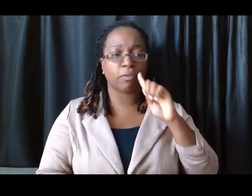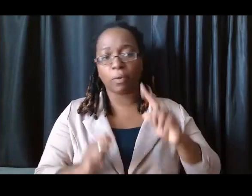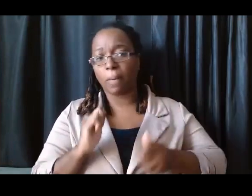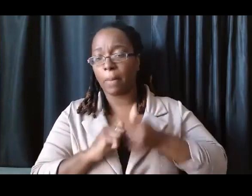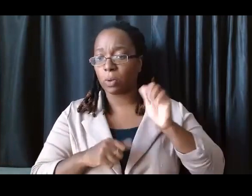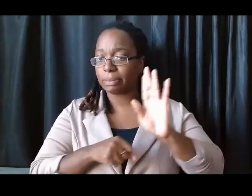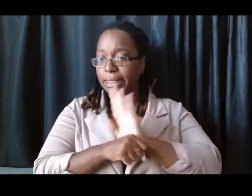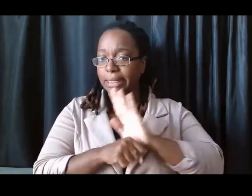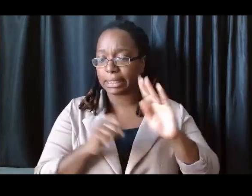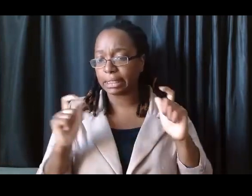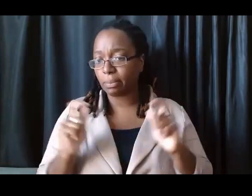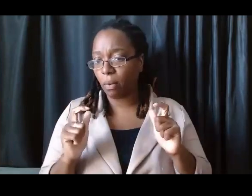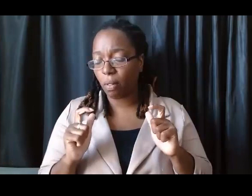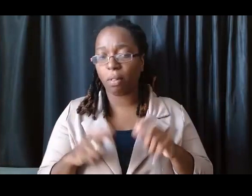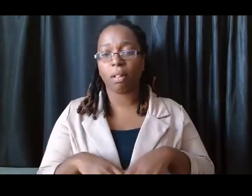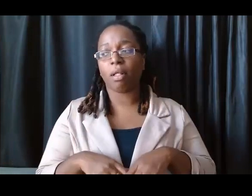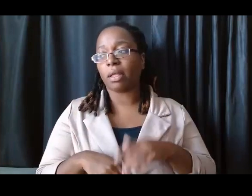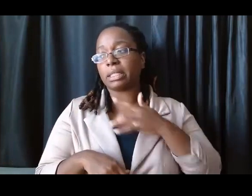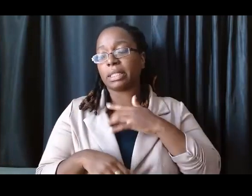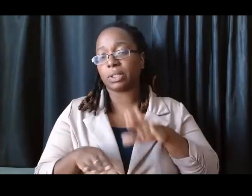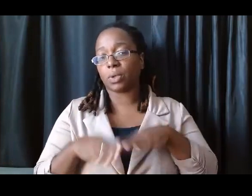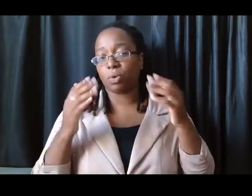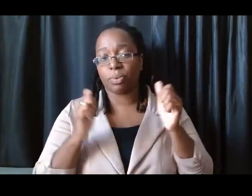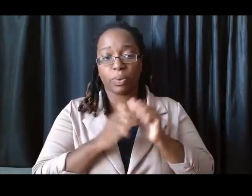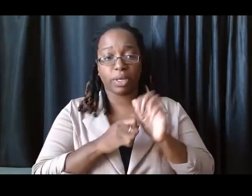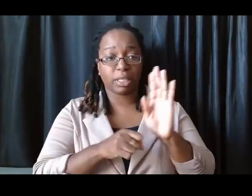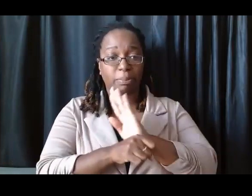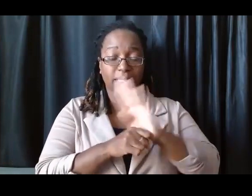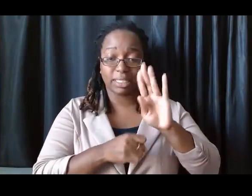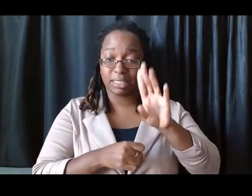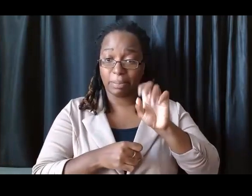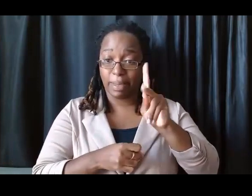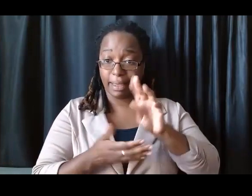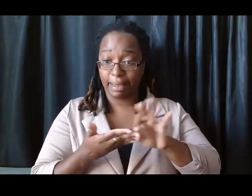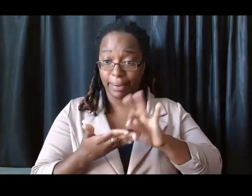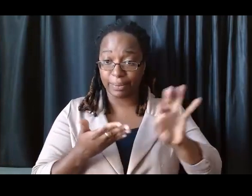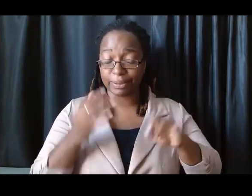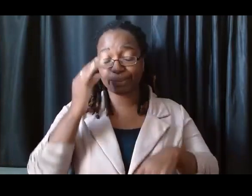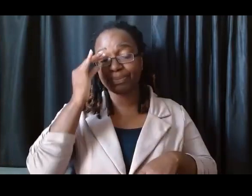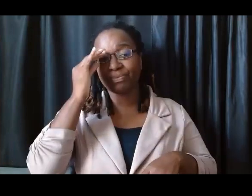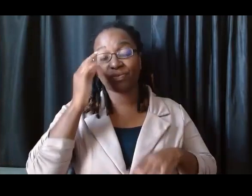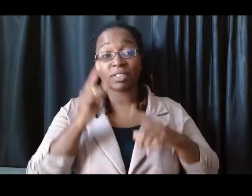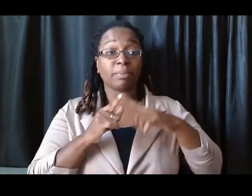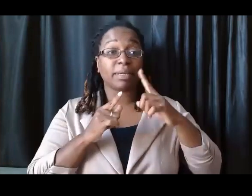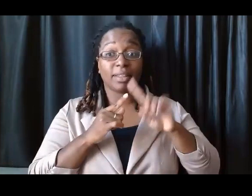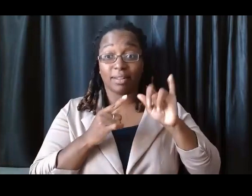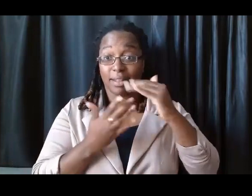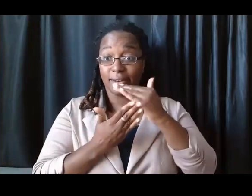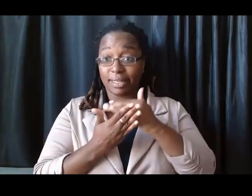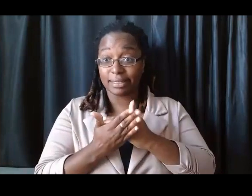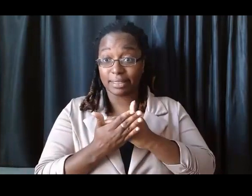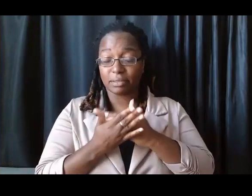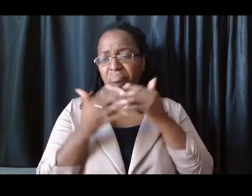You are opening with a business bank account. But then take that list and update it as things